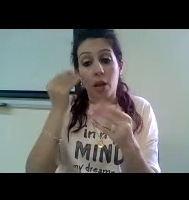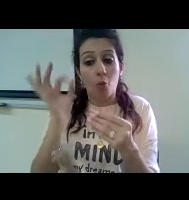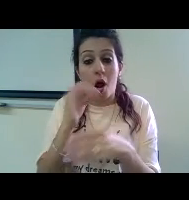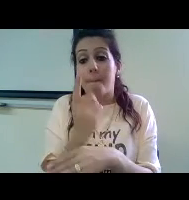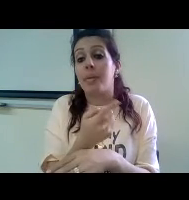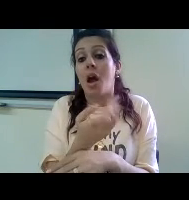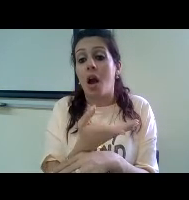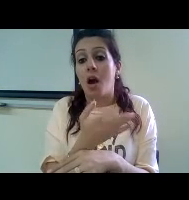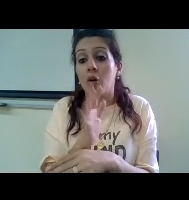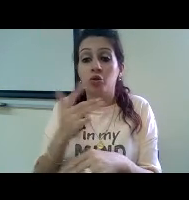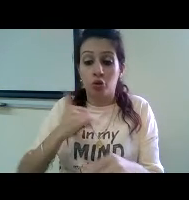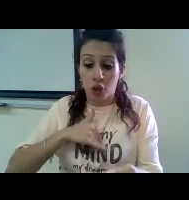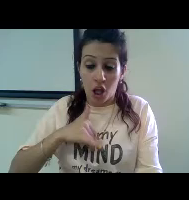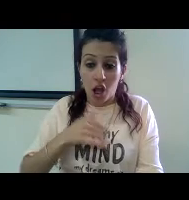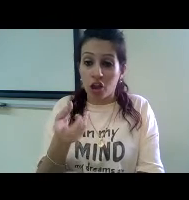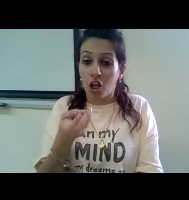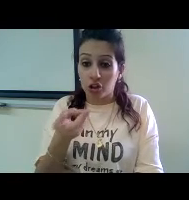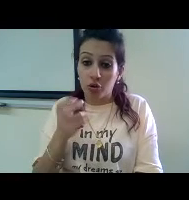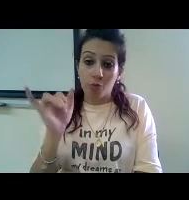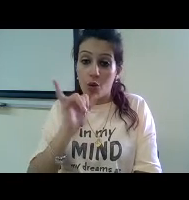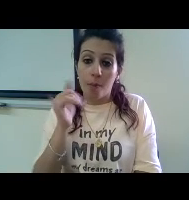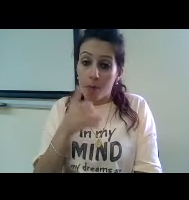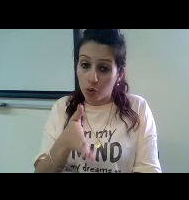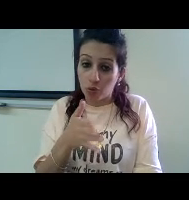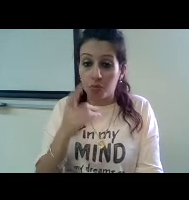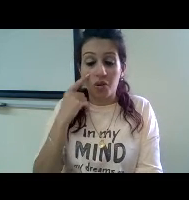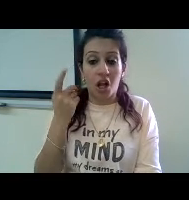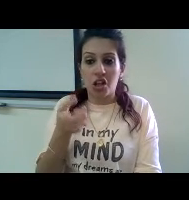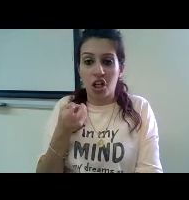of involving and engaging families into